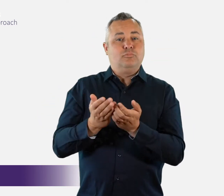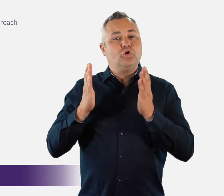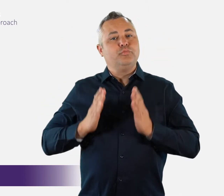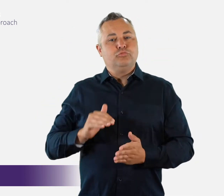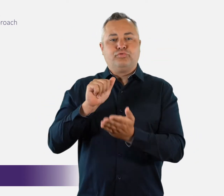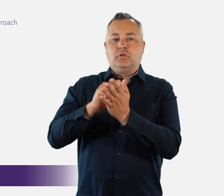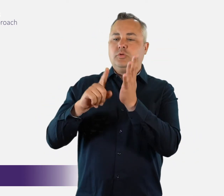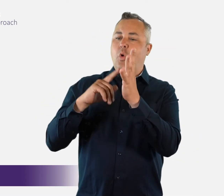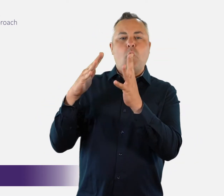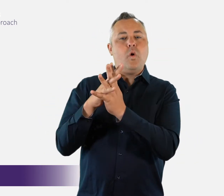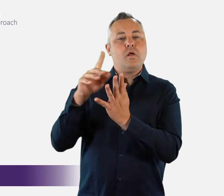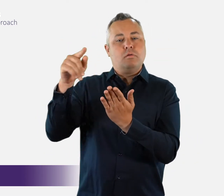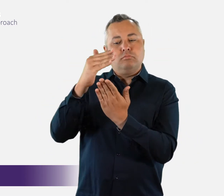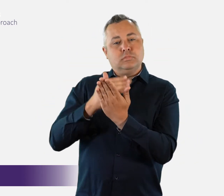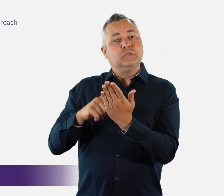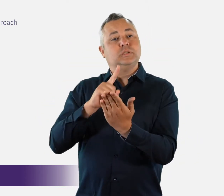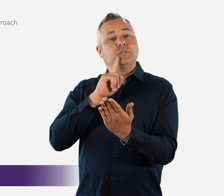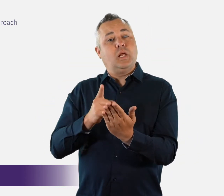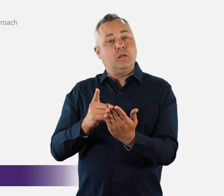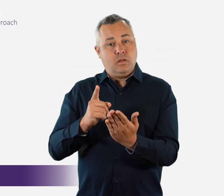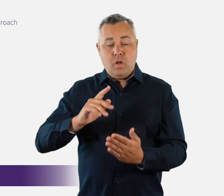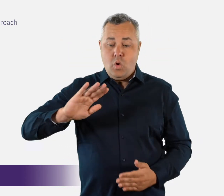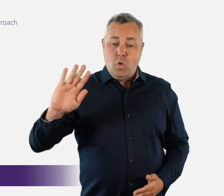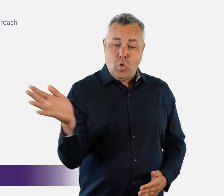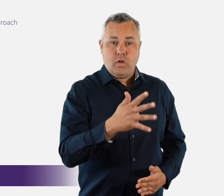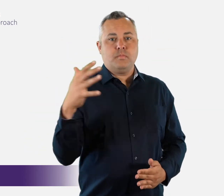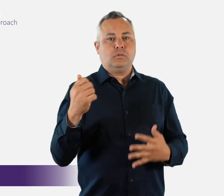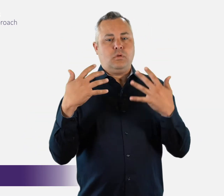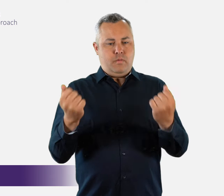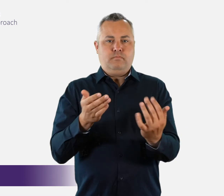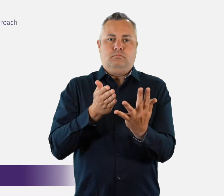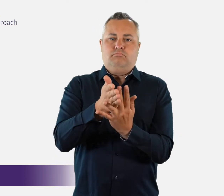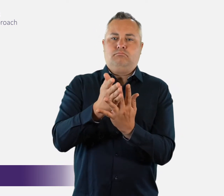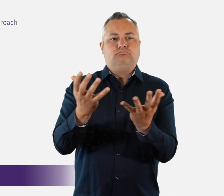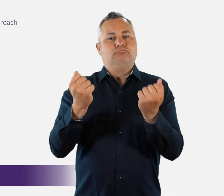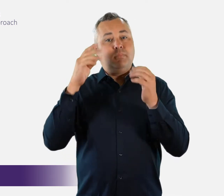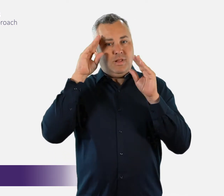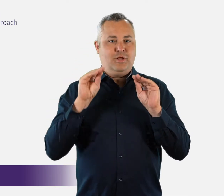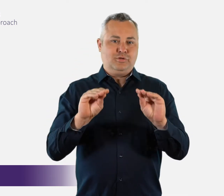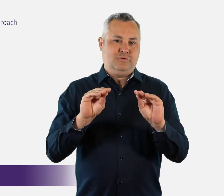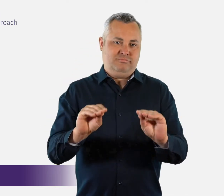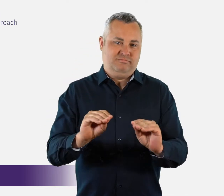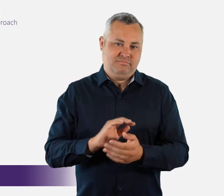The right to education is well established in international human rights law.